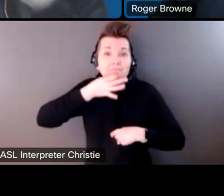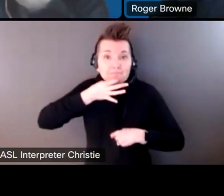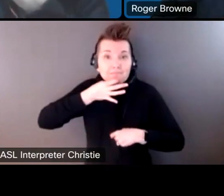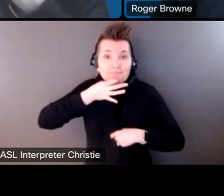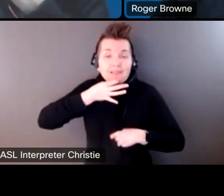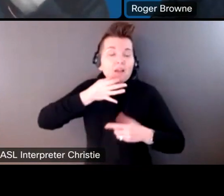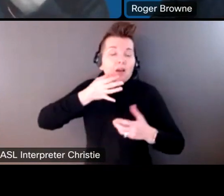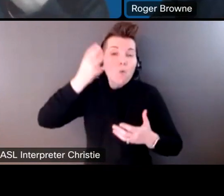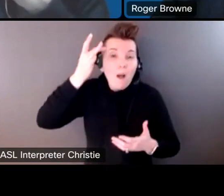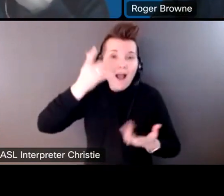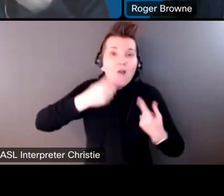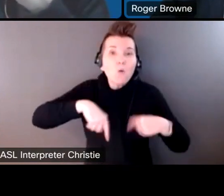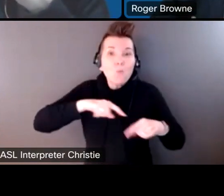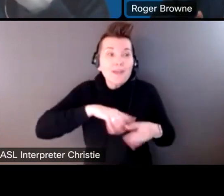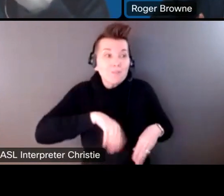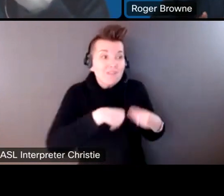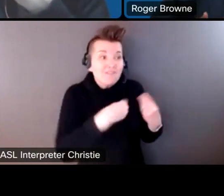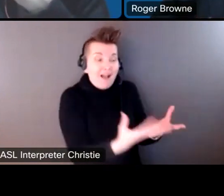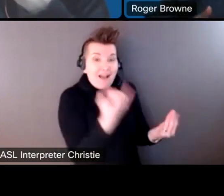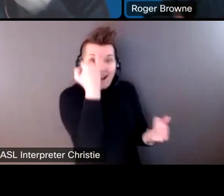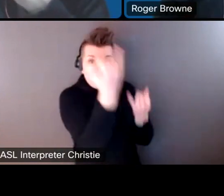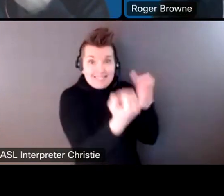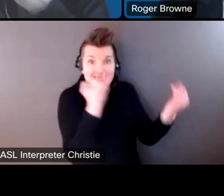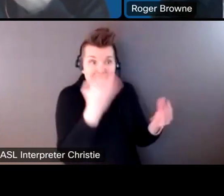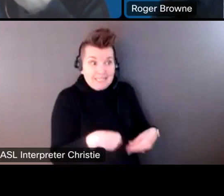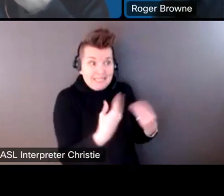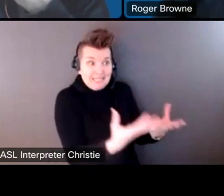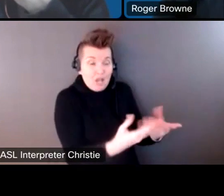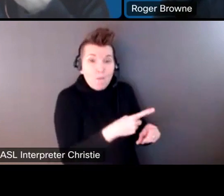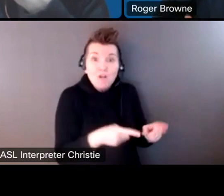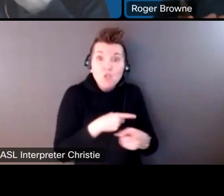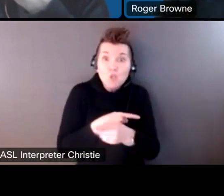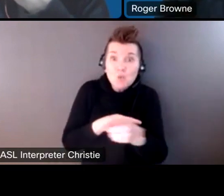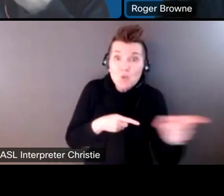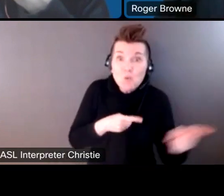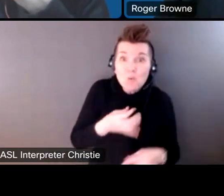ideas to the table but quite frankly, you're also experts because you're in that neighborhood,